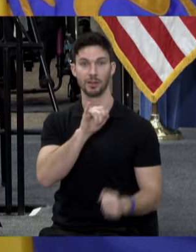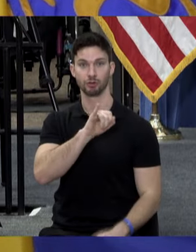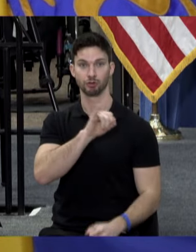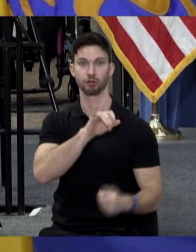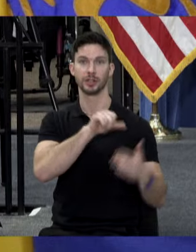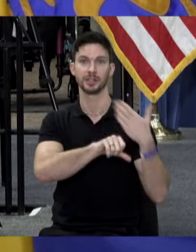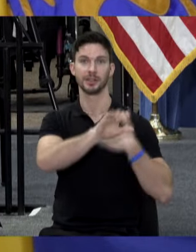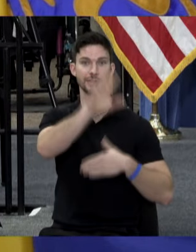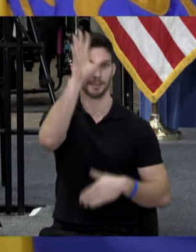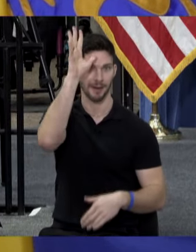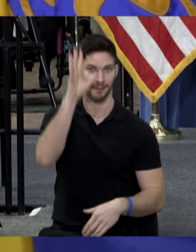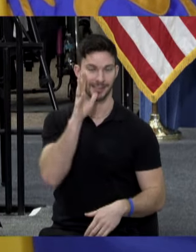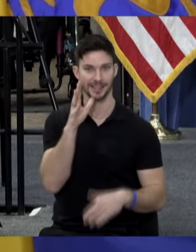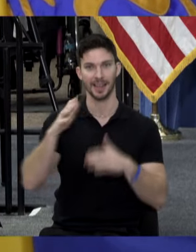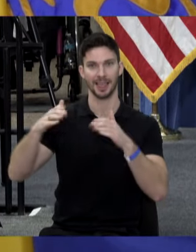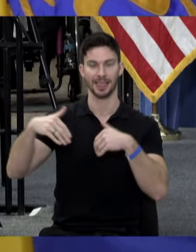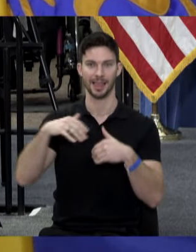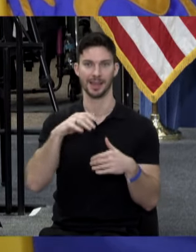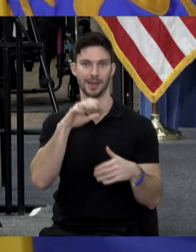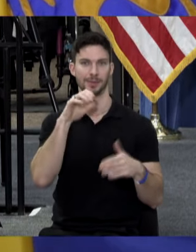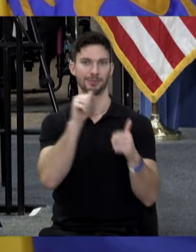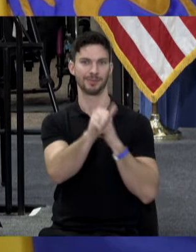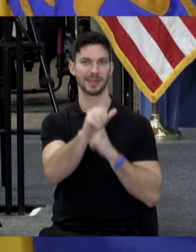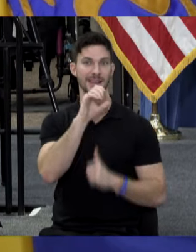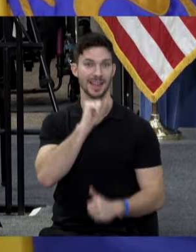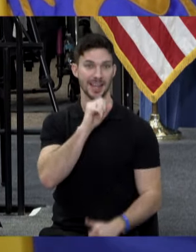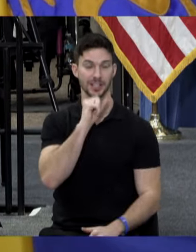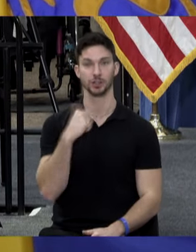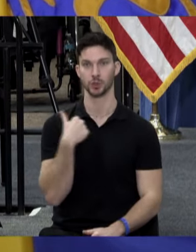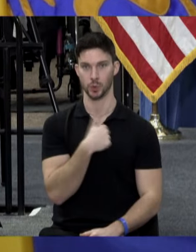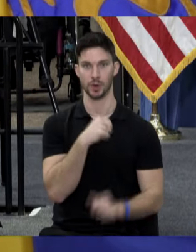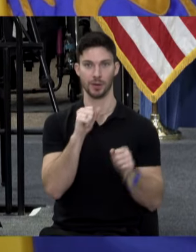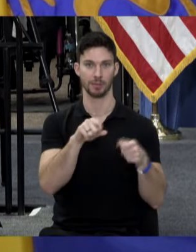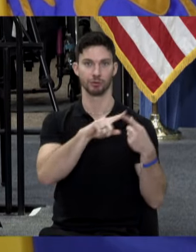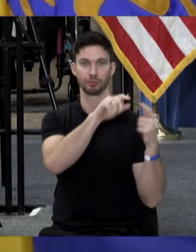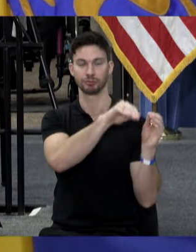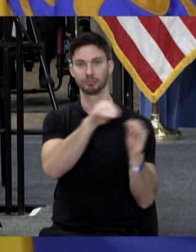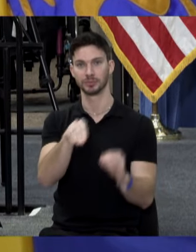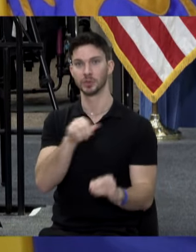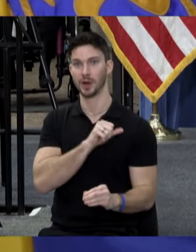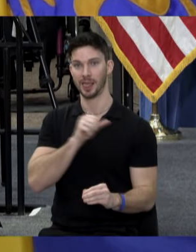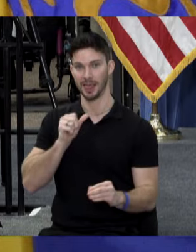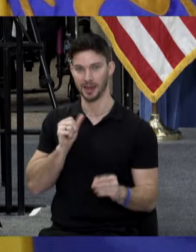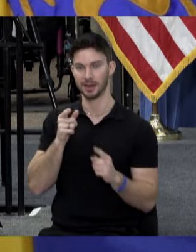and so we were able to travel to a model rehab hospital in Atlanta, Georgia, where he began his